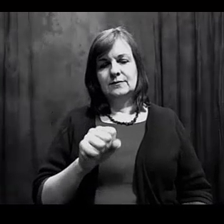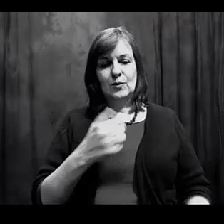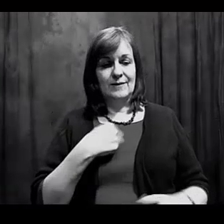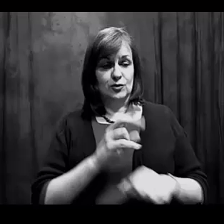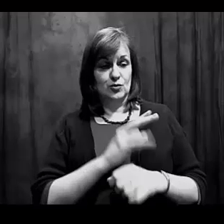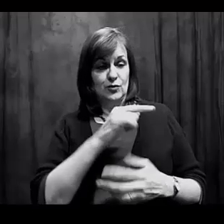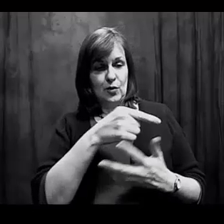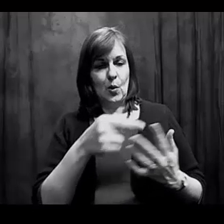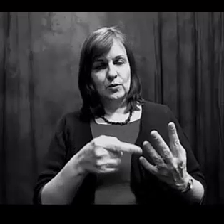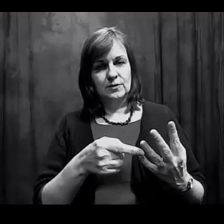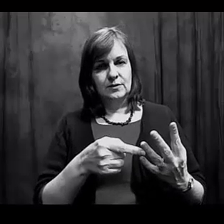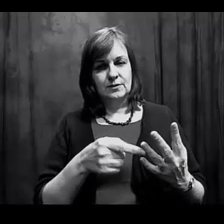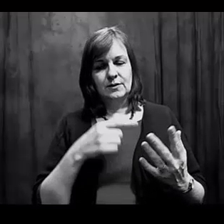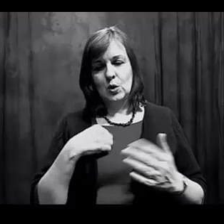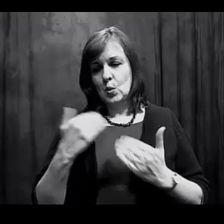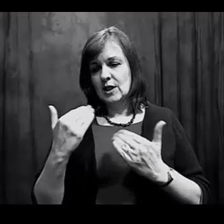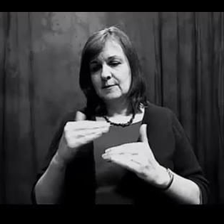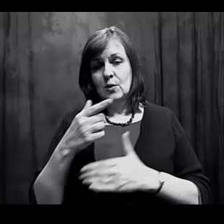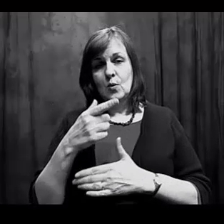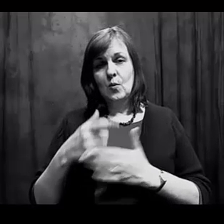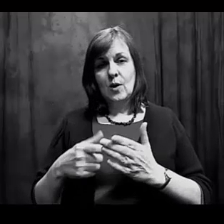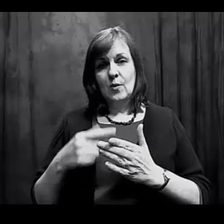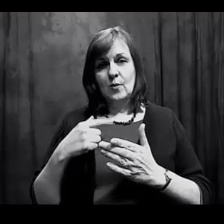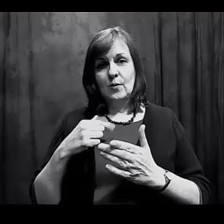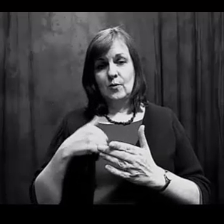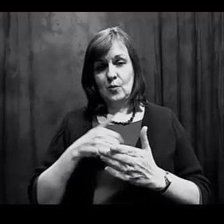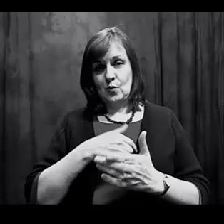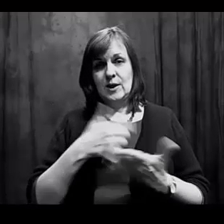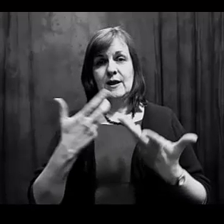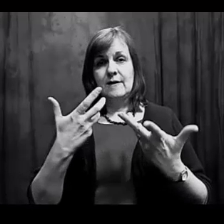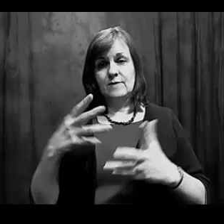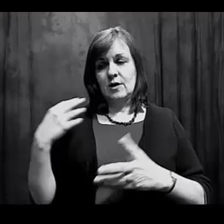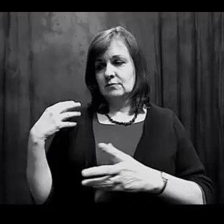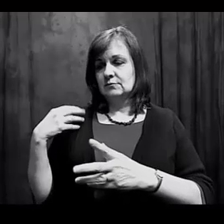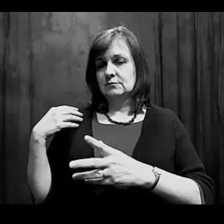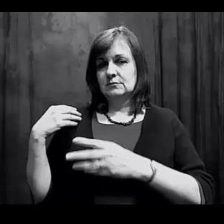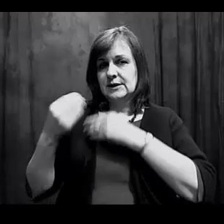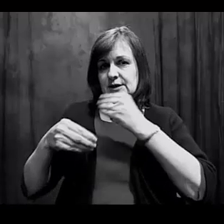none of this will hold everything will be back up for grabs